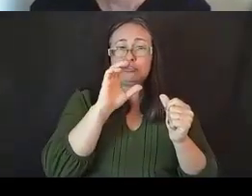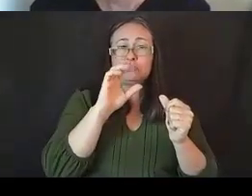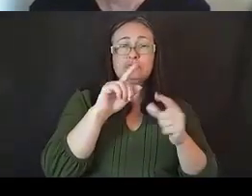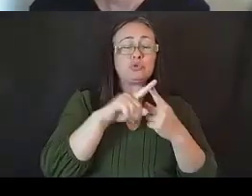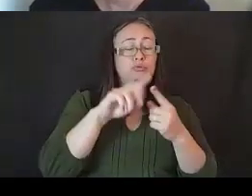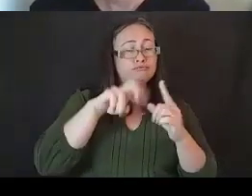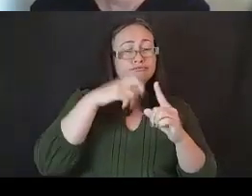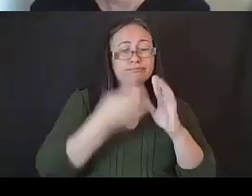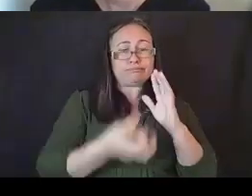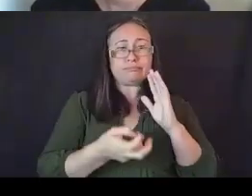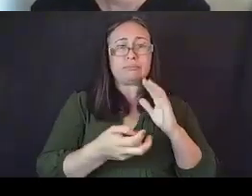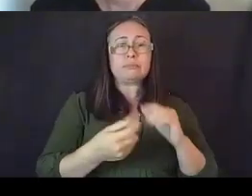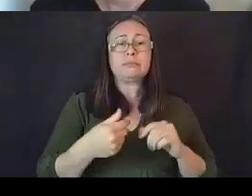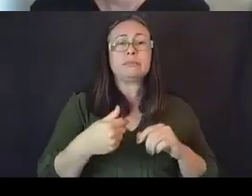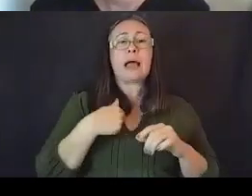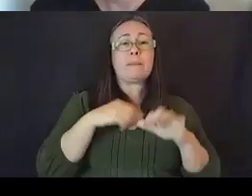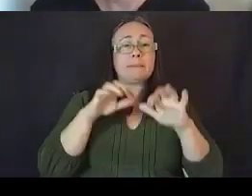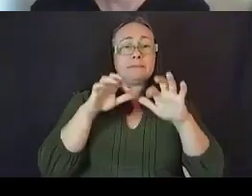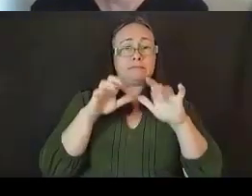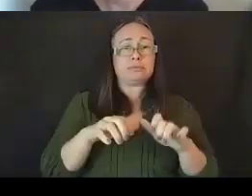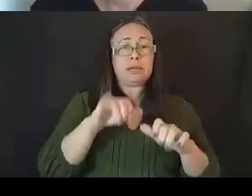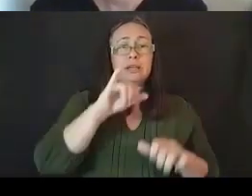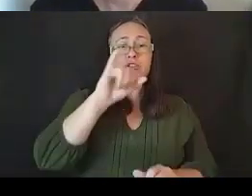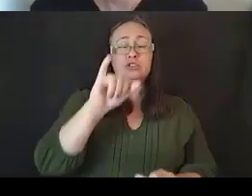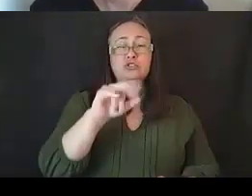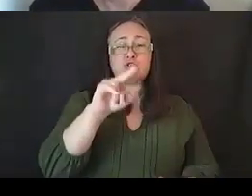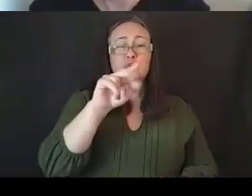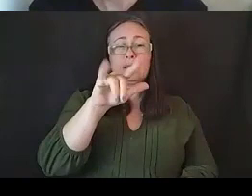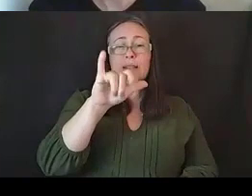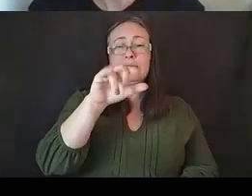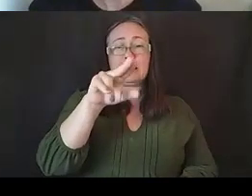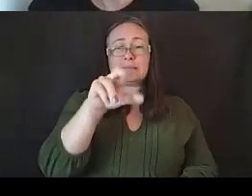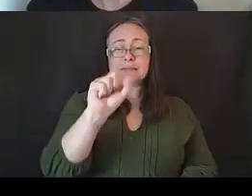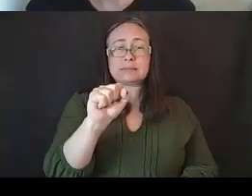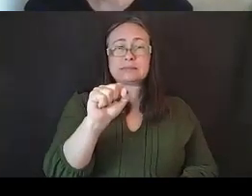I'm entering the word Julius and clicking search,